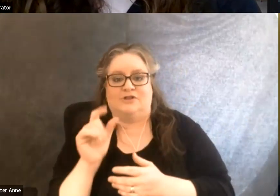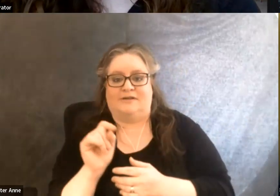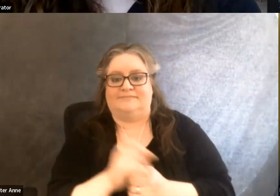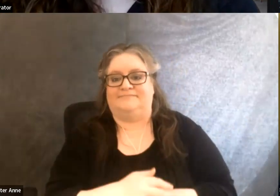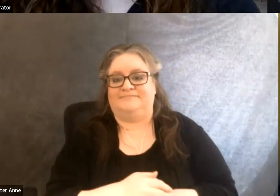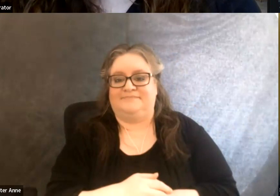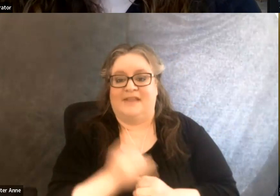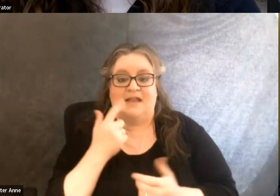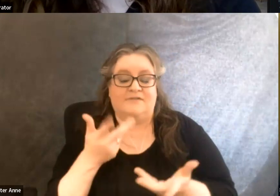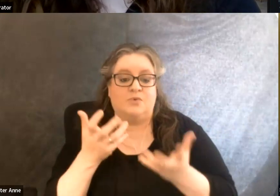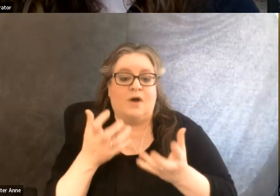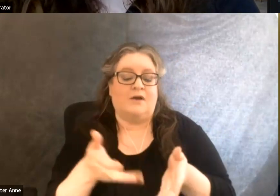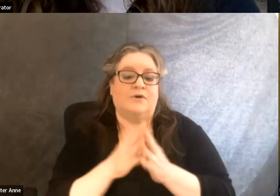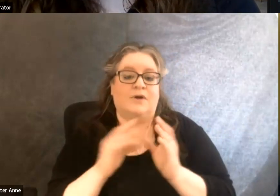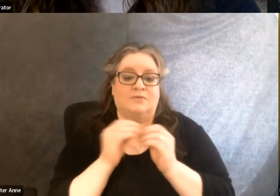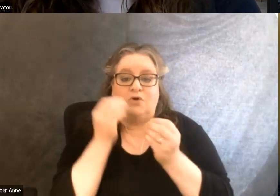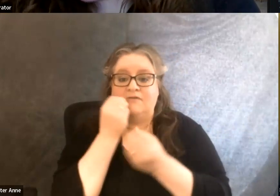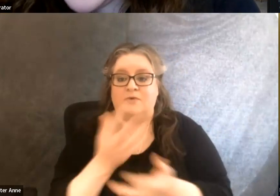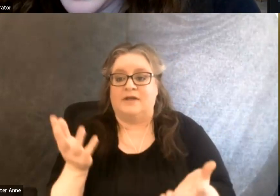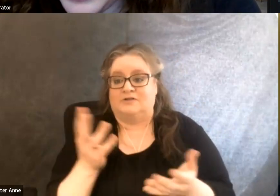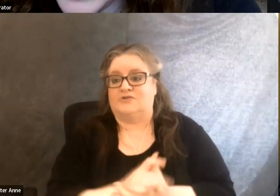and if you would like to request more information,